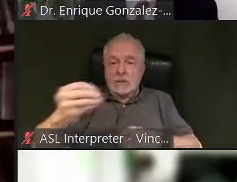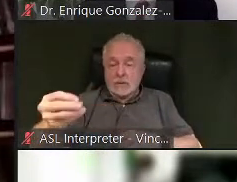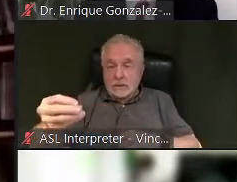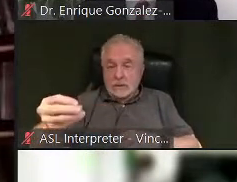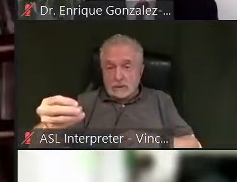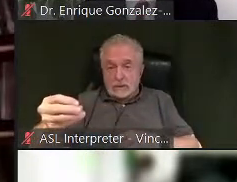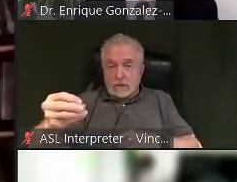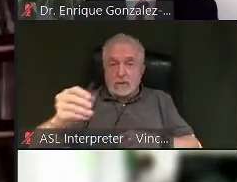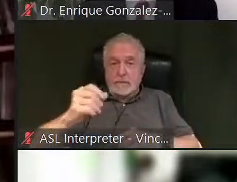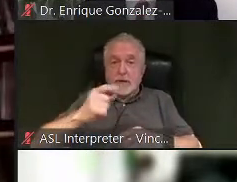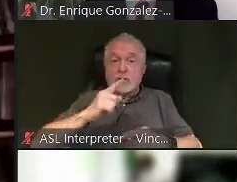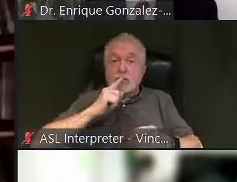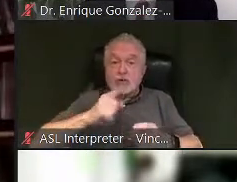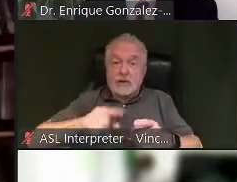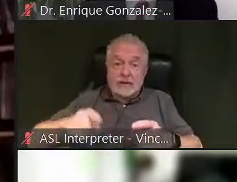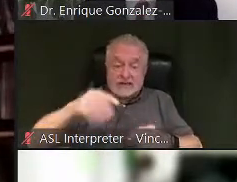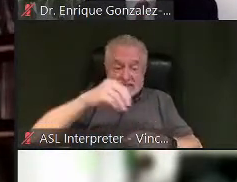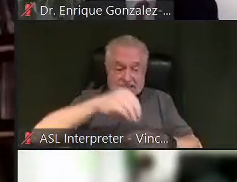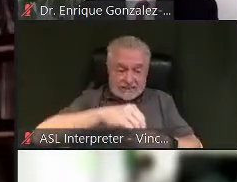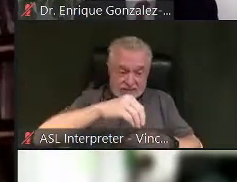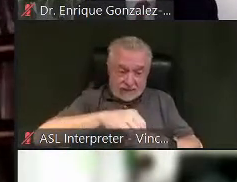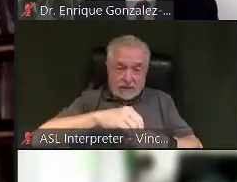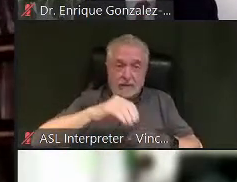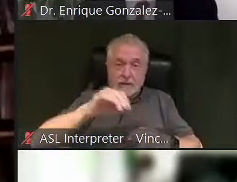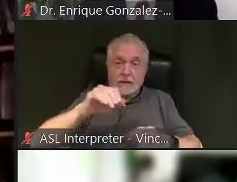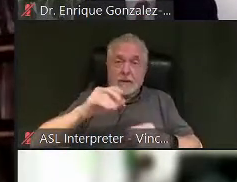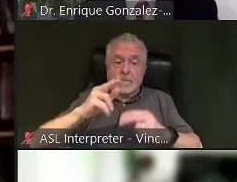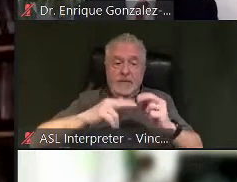So I want to make sure that instead of in the buildings, you have to wear it.